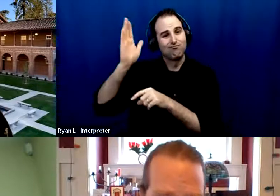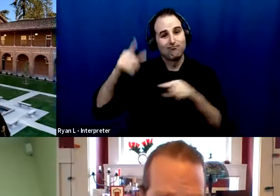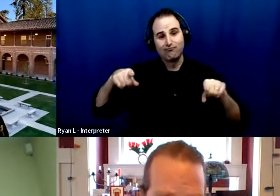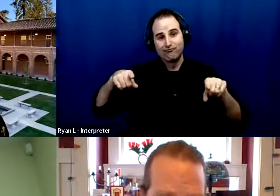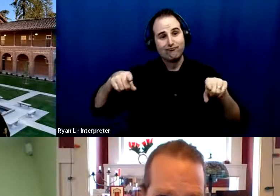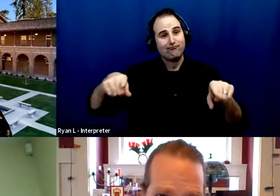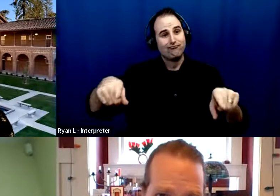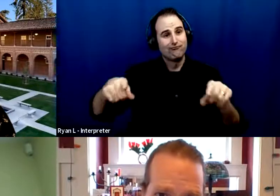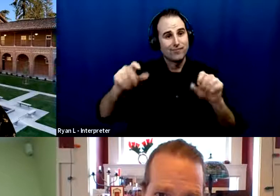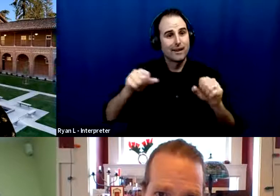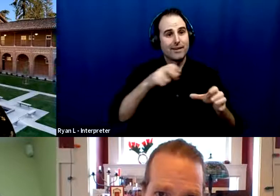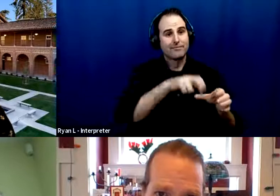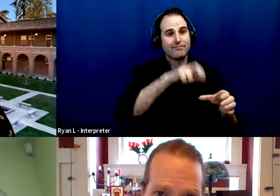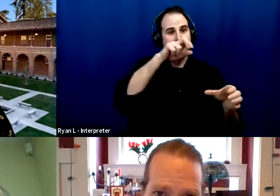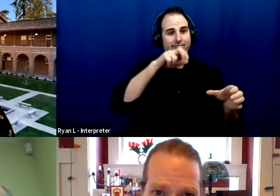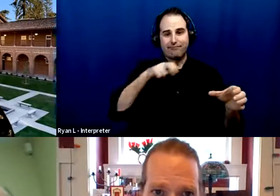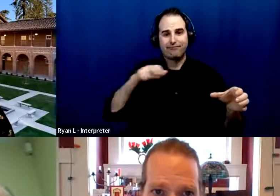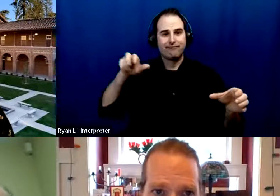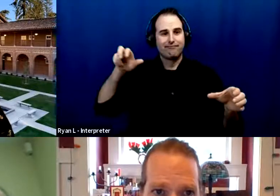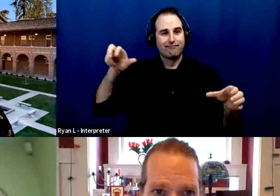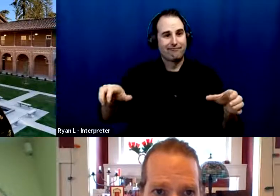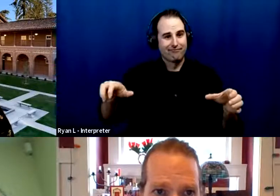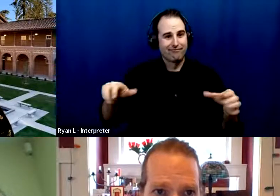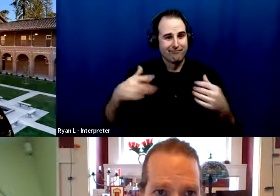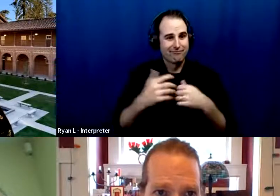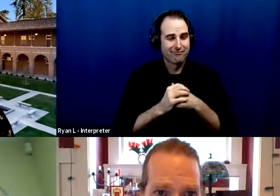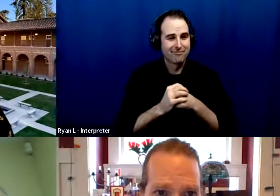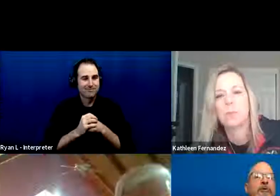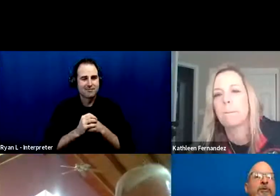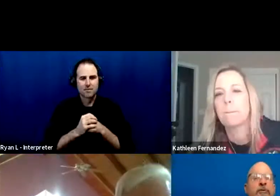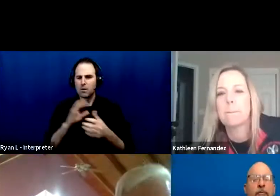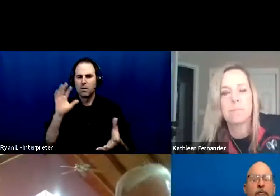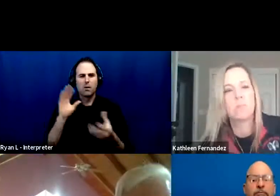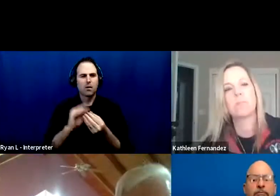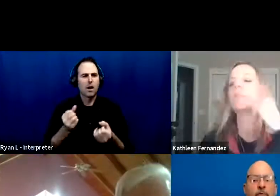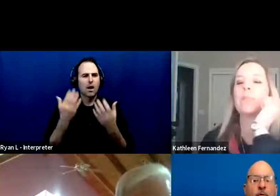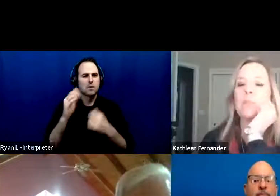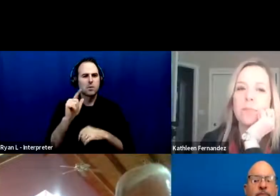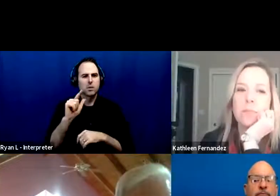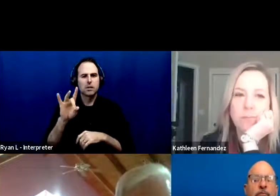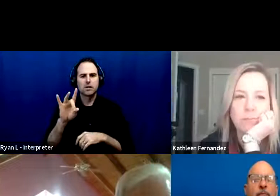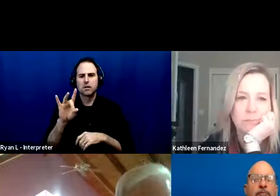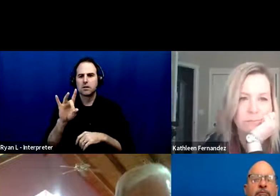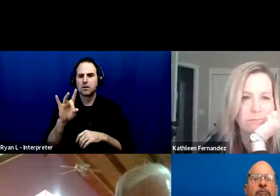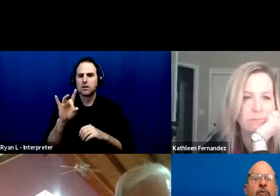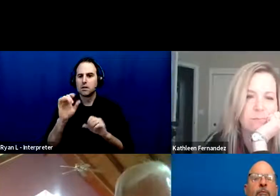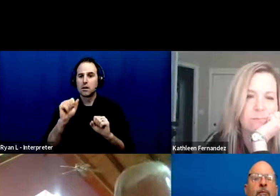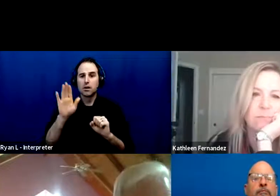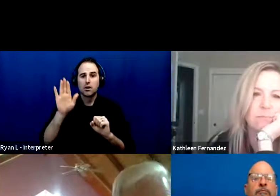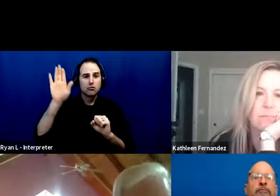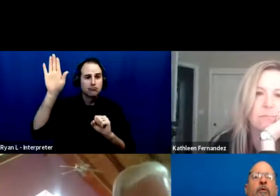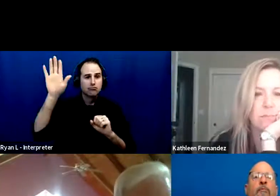people we have in here. Yeah. You can raise your hand you can also unmute and interrupt me, I'm okay with that. But I'll probably